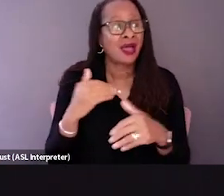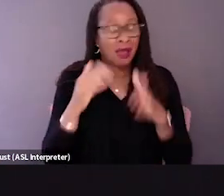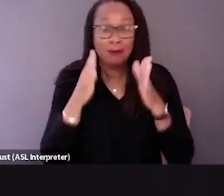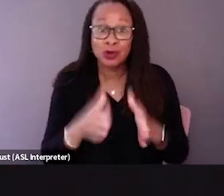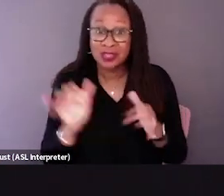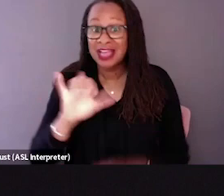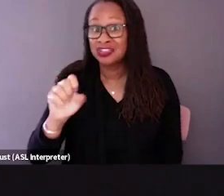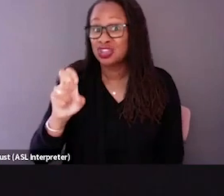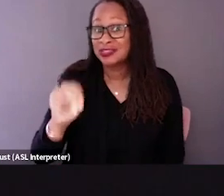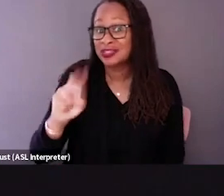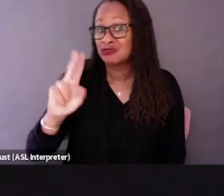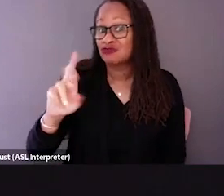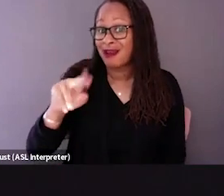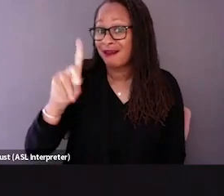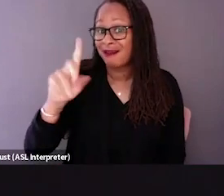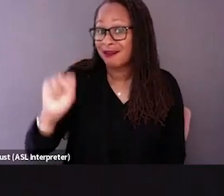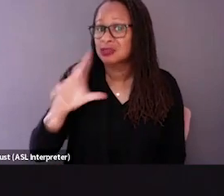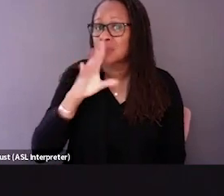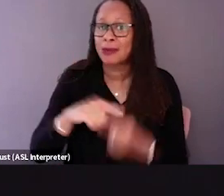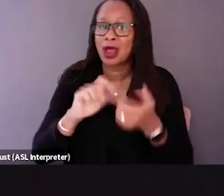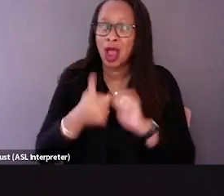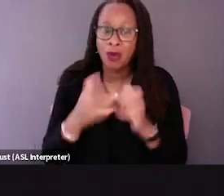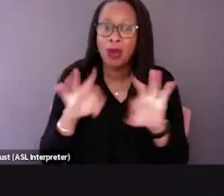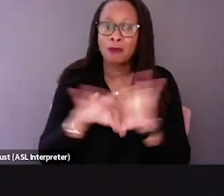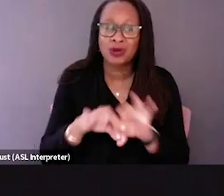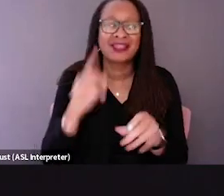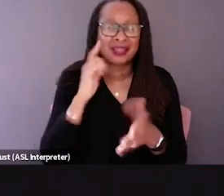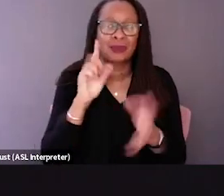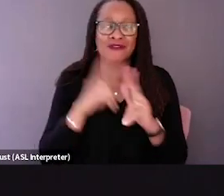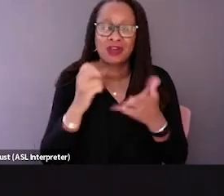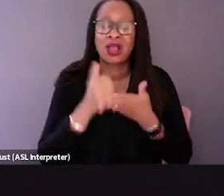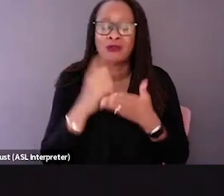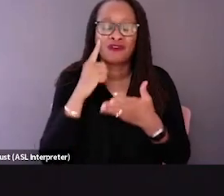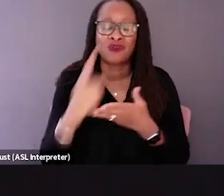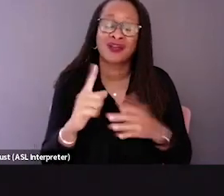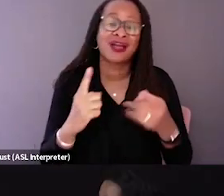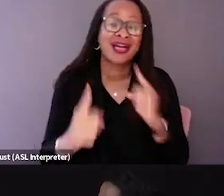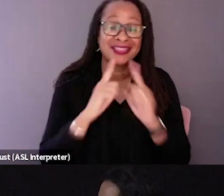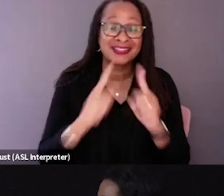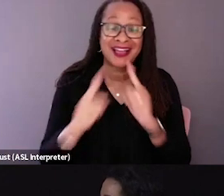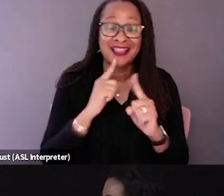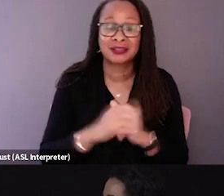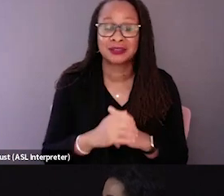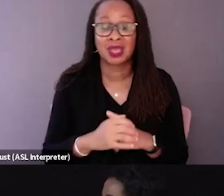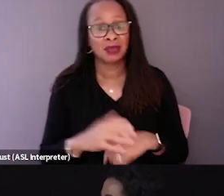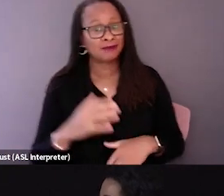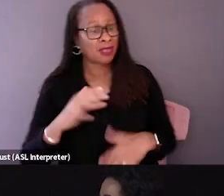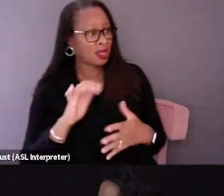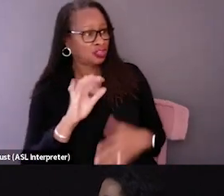I think would've been really, really helpful for the dialogue. And we couldn't use it so. That was my first Judy Blume book that I read.